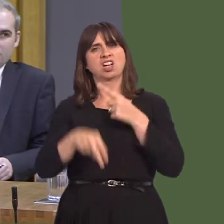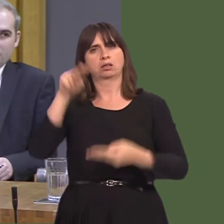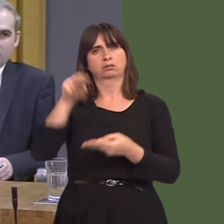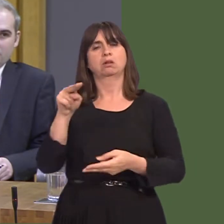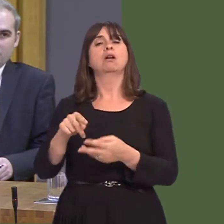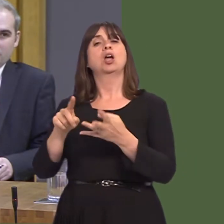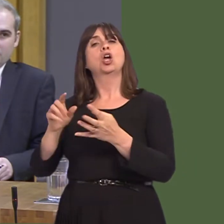Communities First, cut.